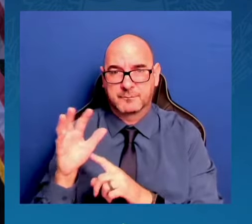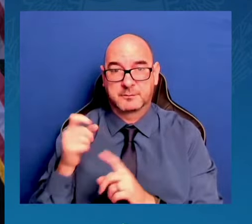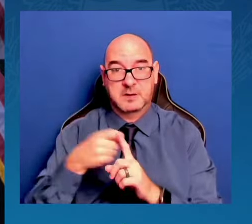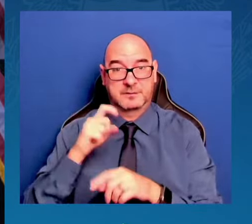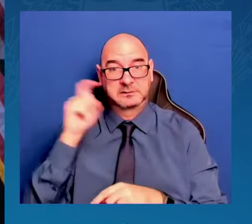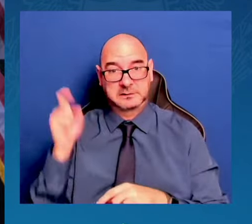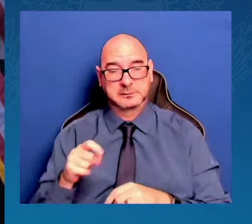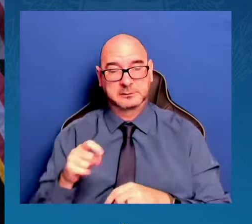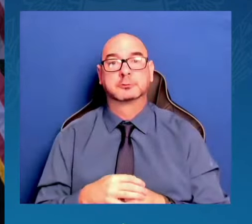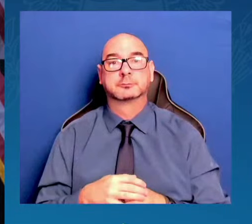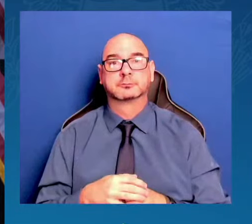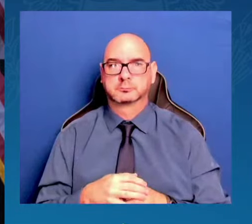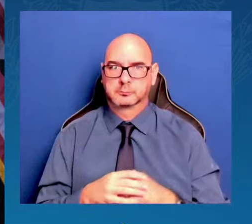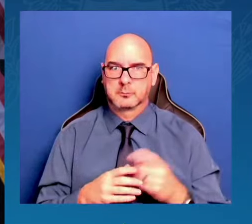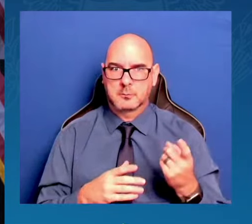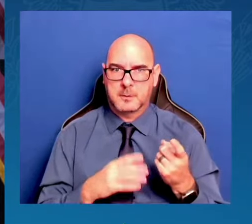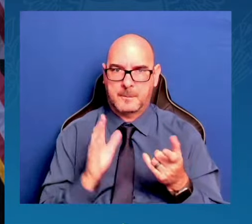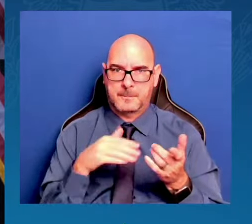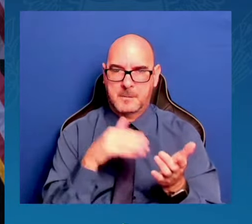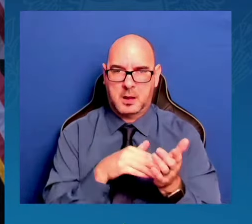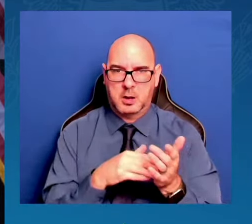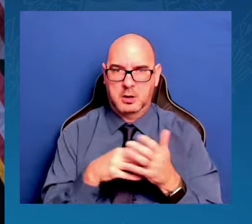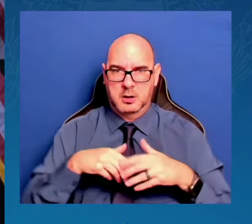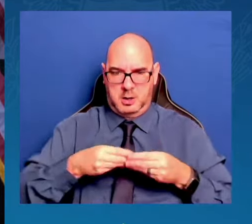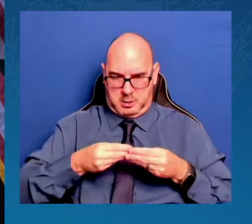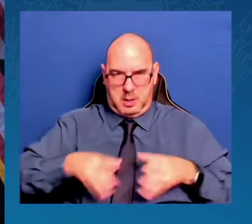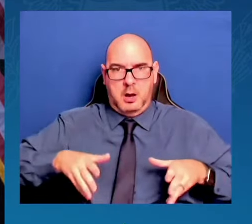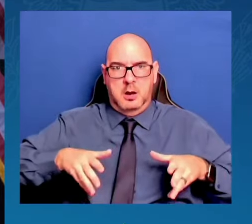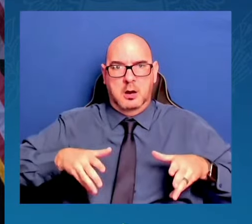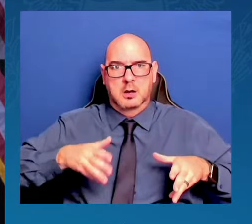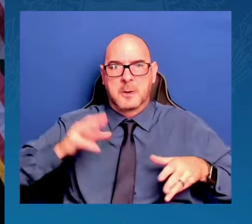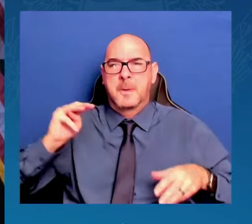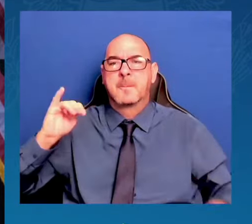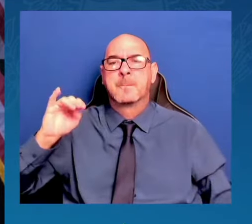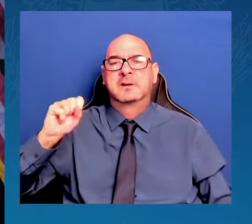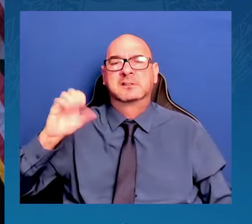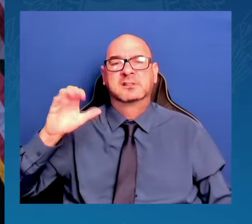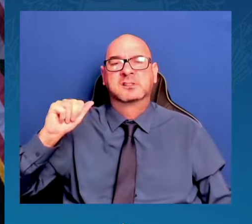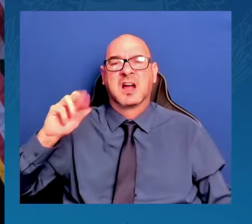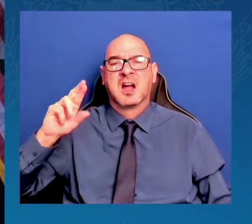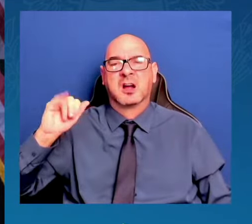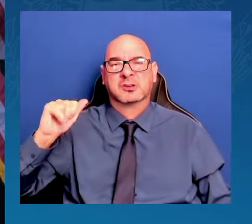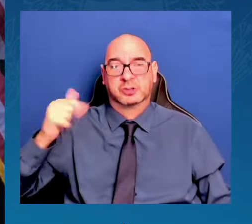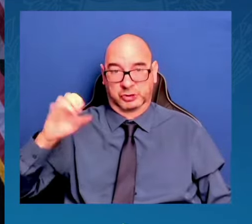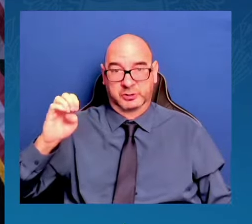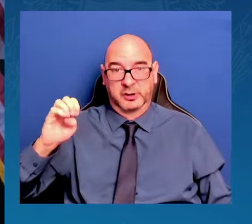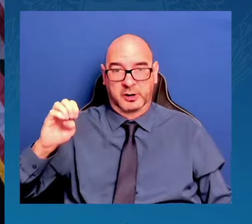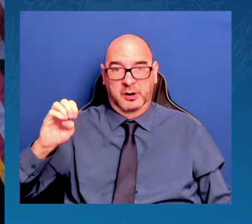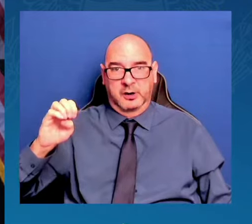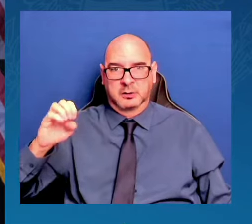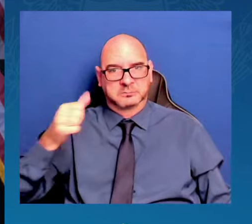she was denied treatment three times in three days